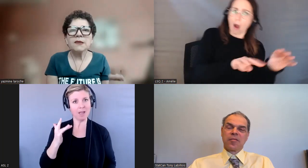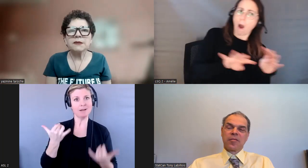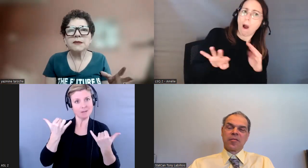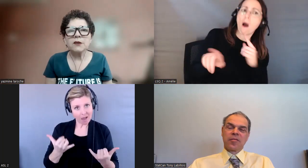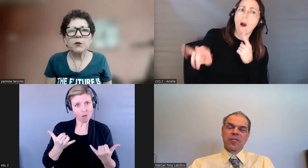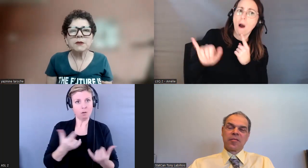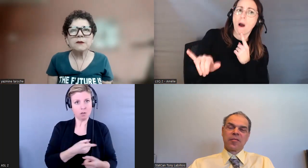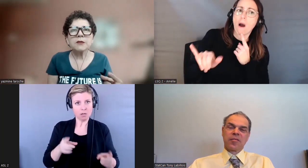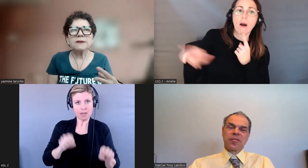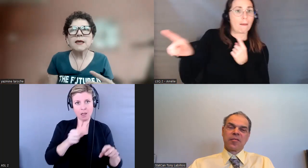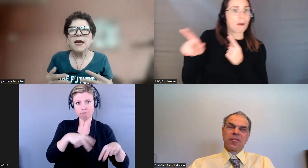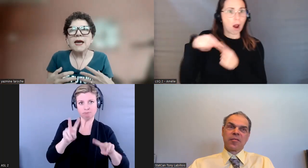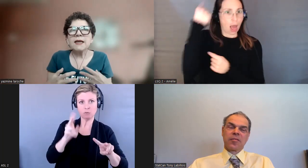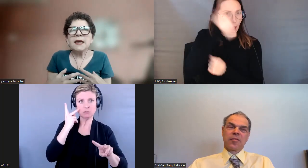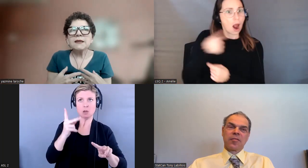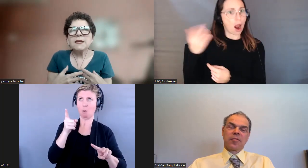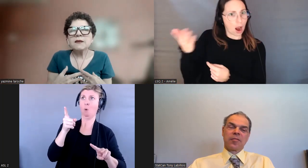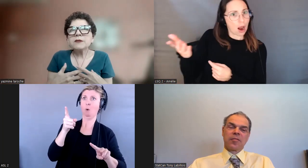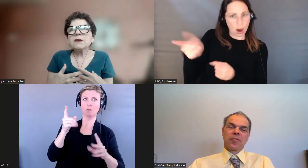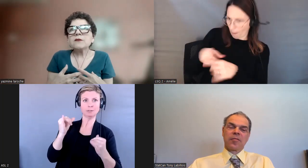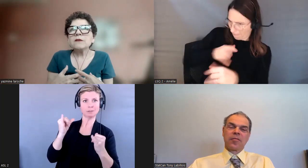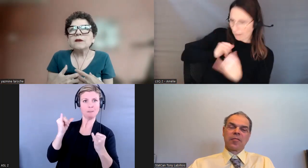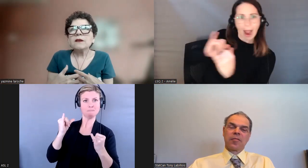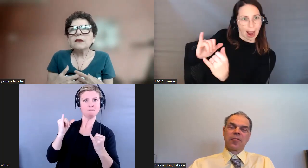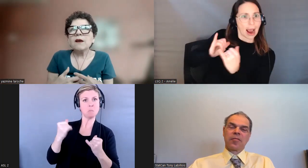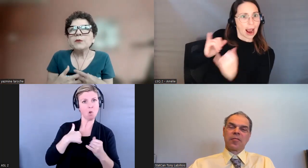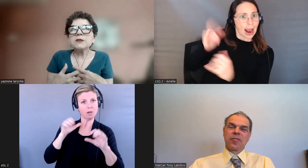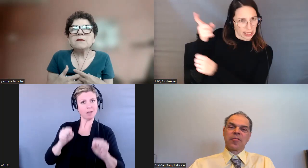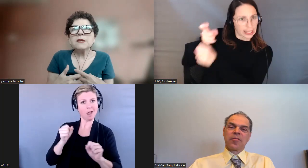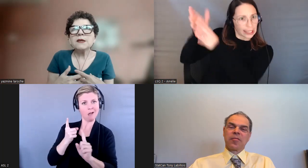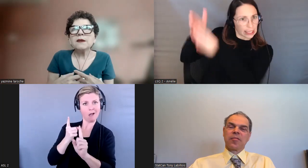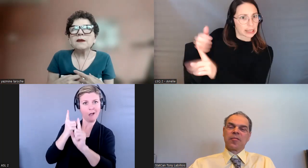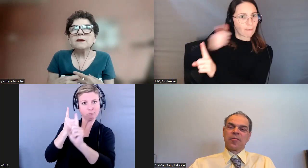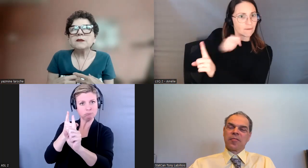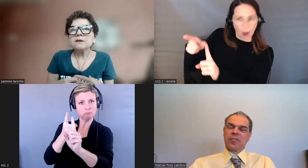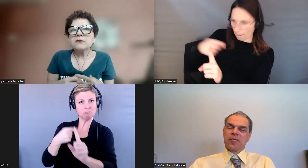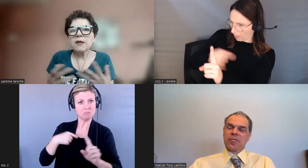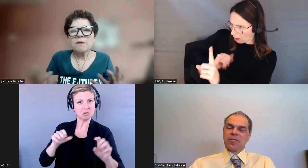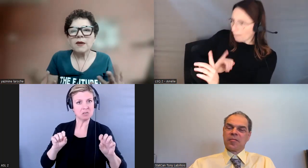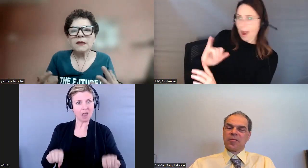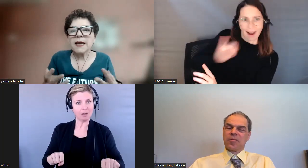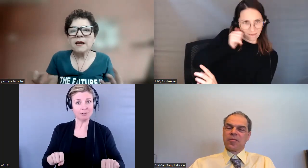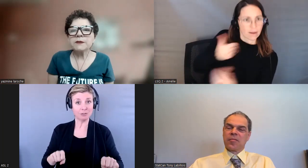these senior positions and that gives you the opportunity to dream and to have some